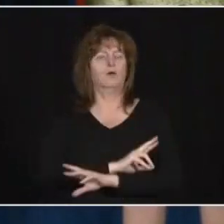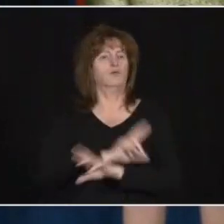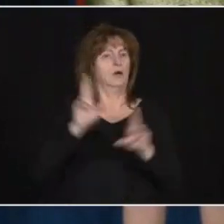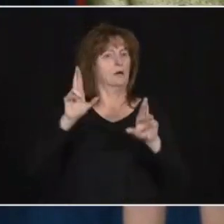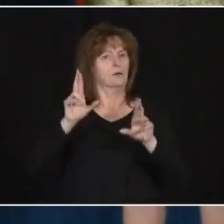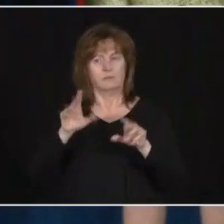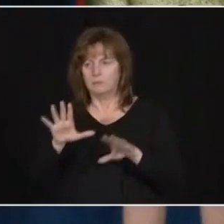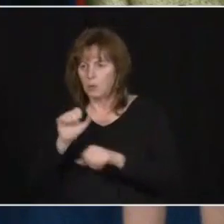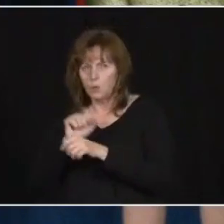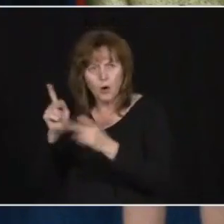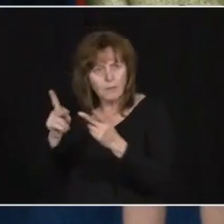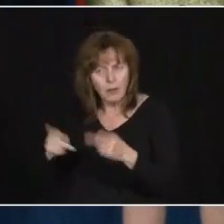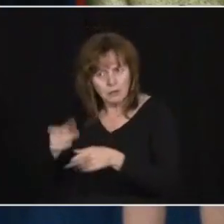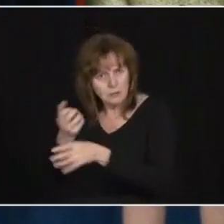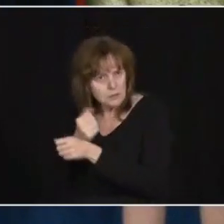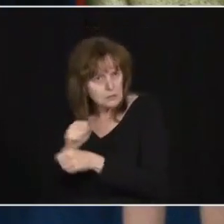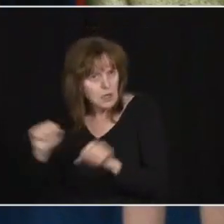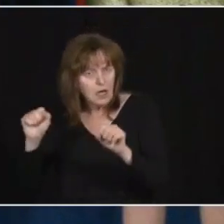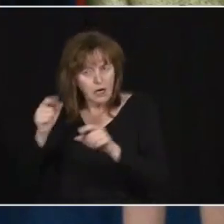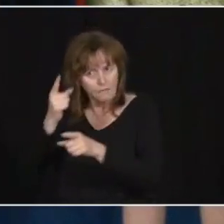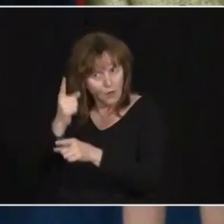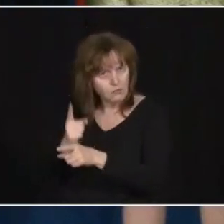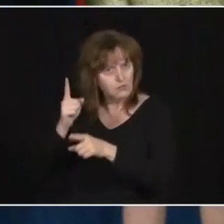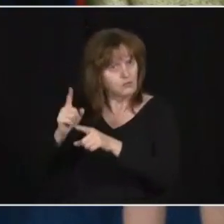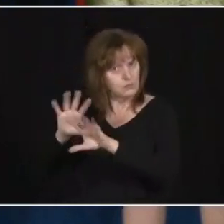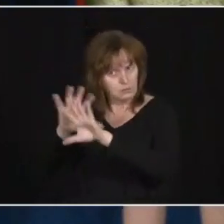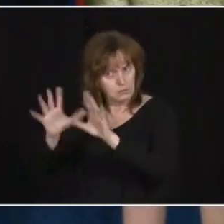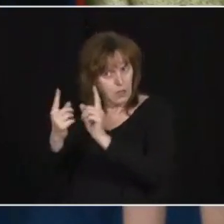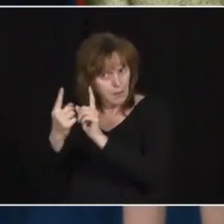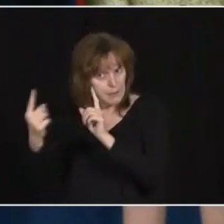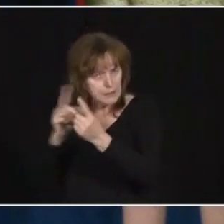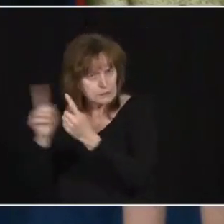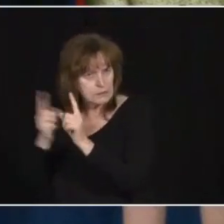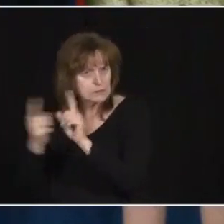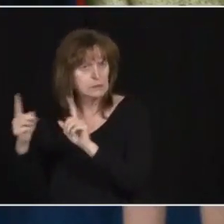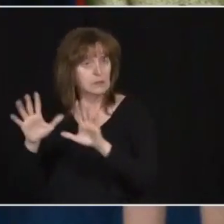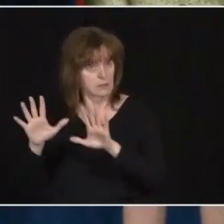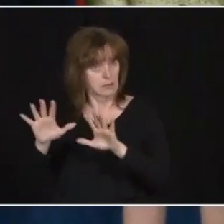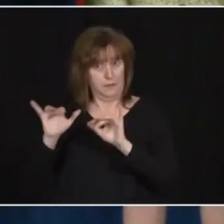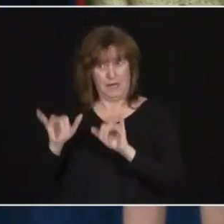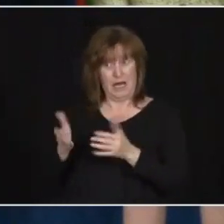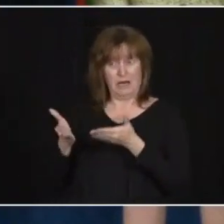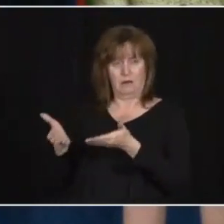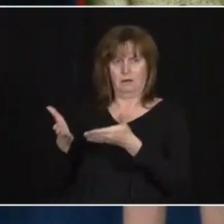That is the number one concern, making sure employees are safe.